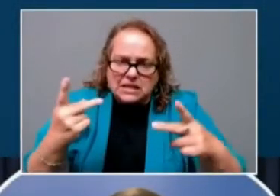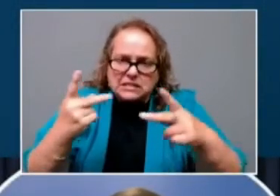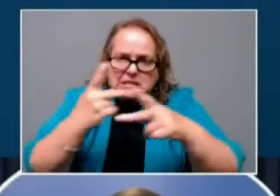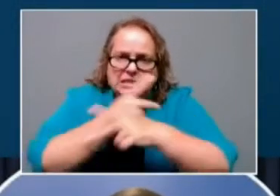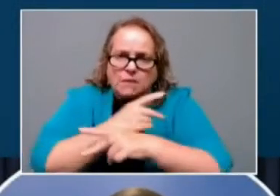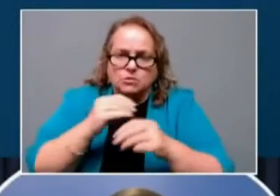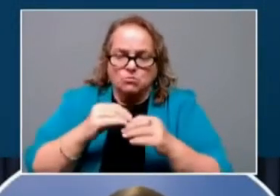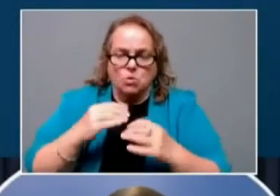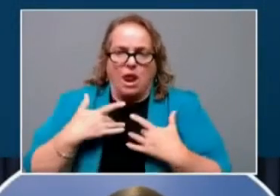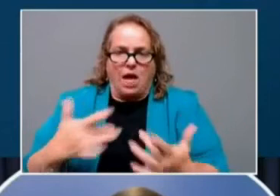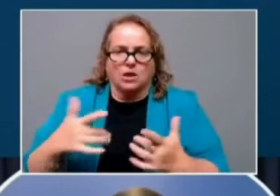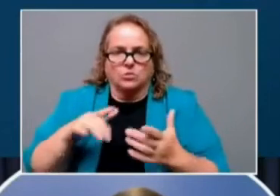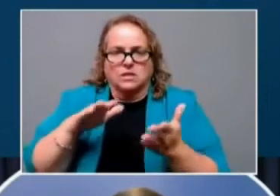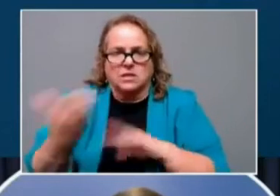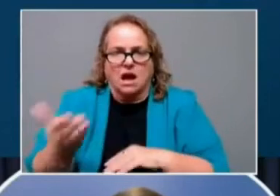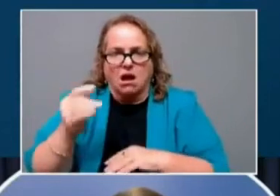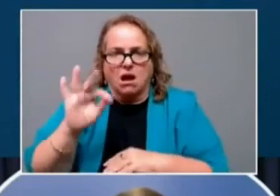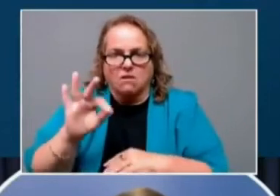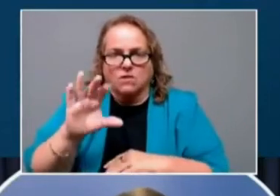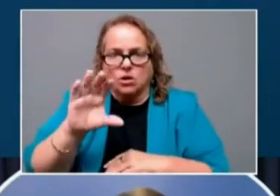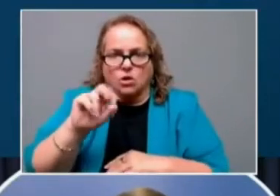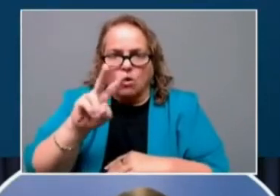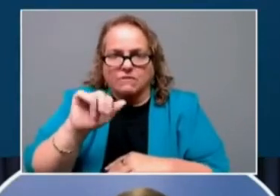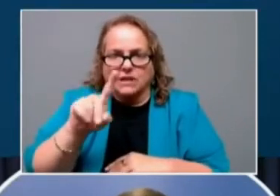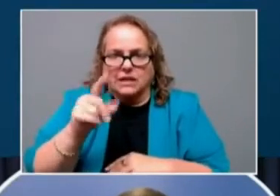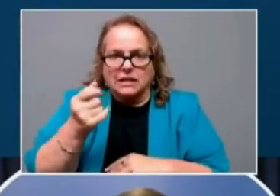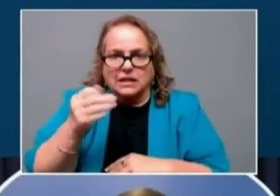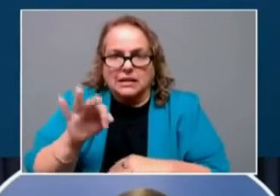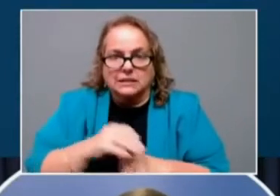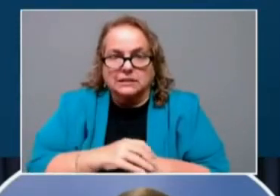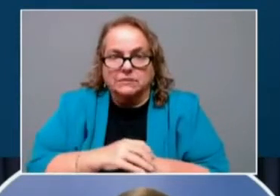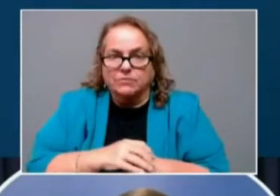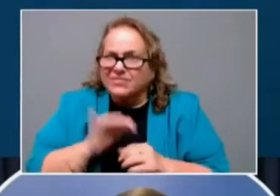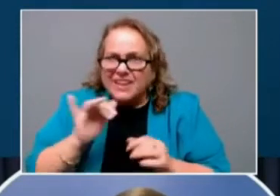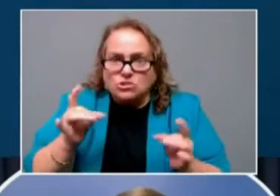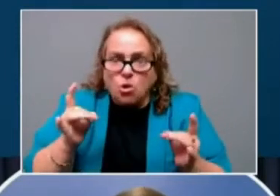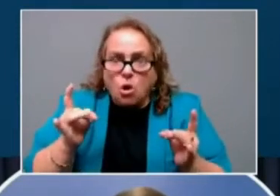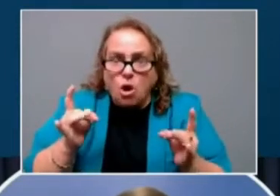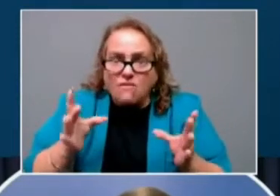Think that's astounding right to say something is 11 times more likely to